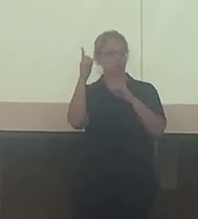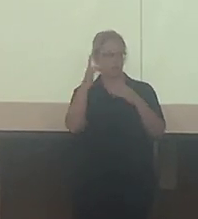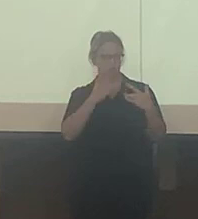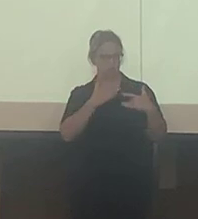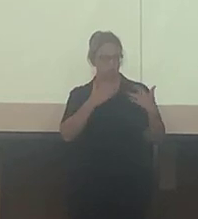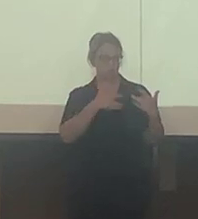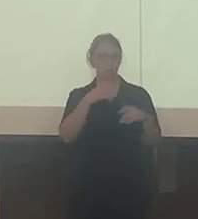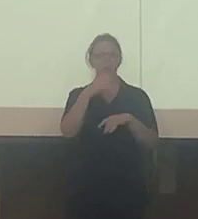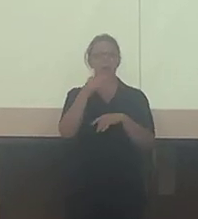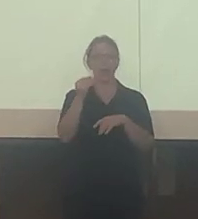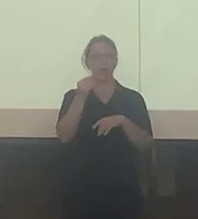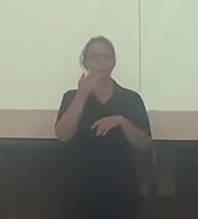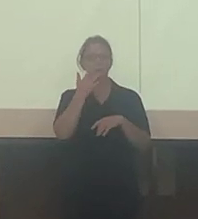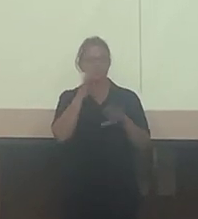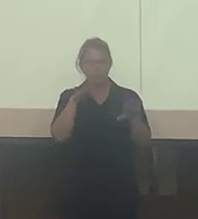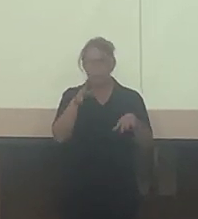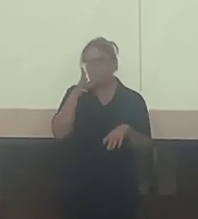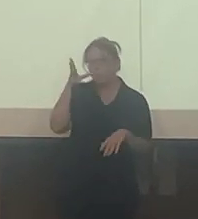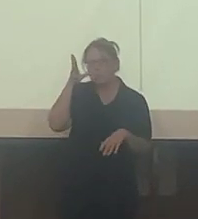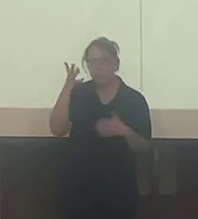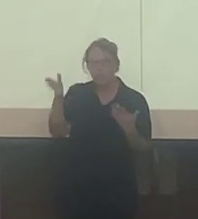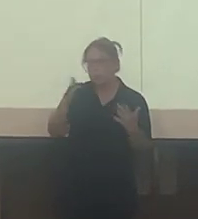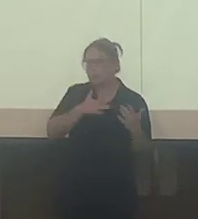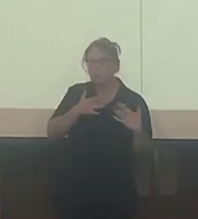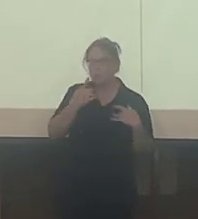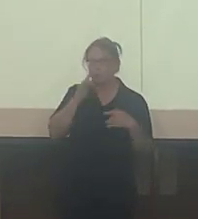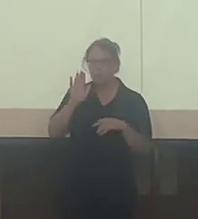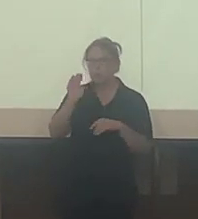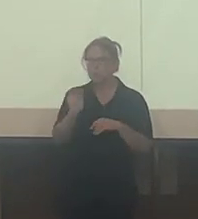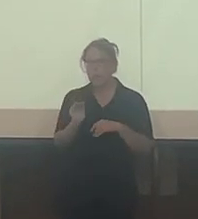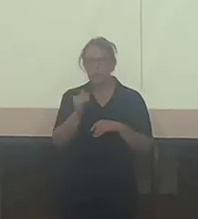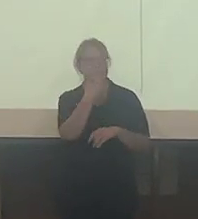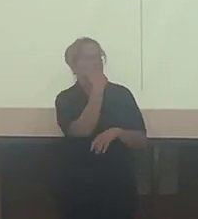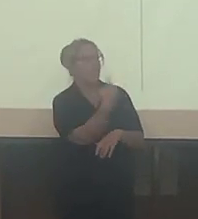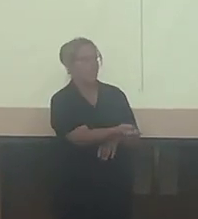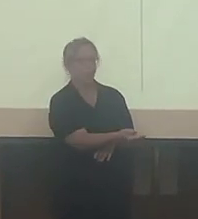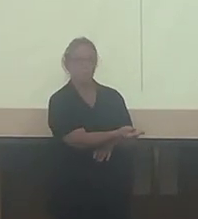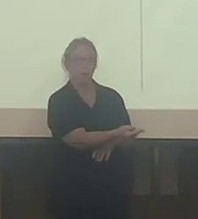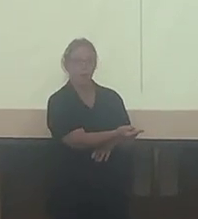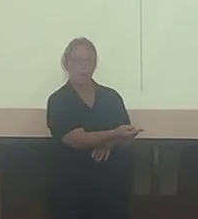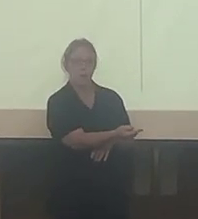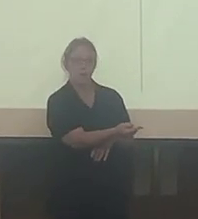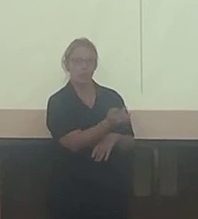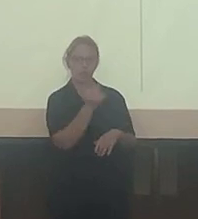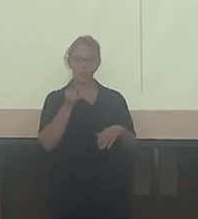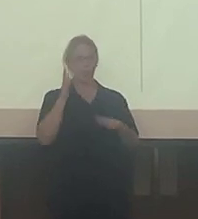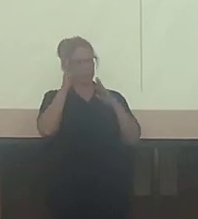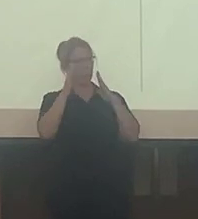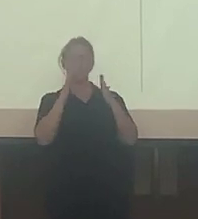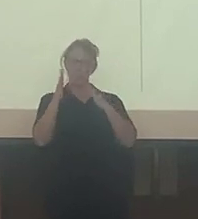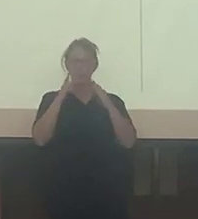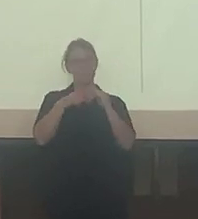they say what do you think mom or dad what are your concerns for your child and tell them what they are you're worried about their reading you're worried about their social skills